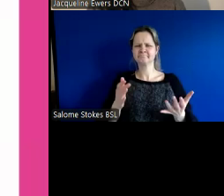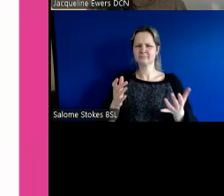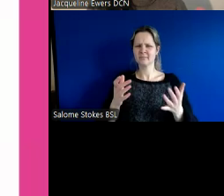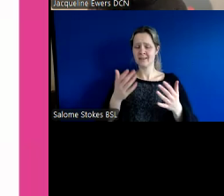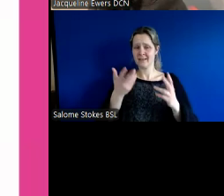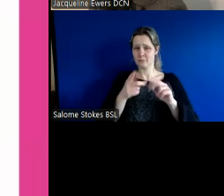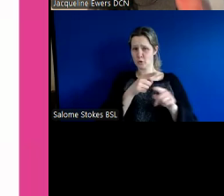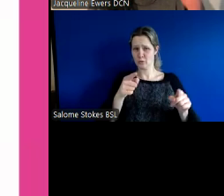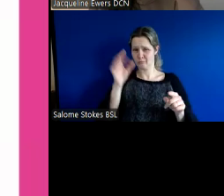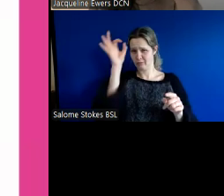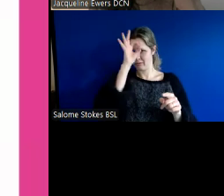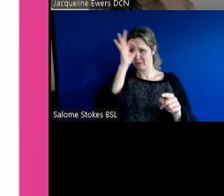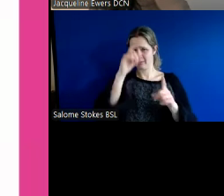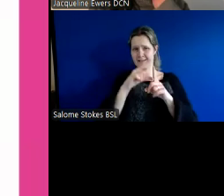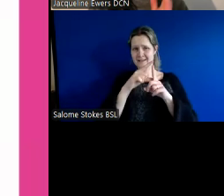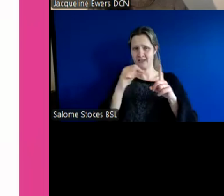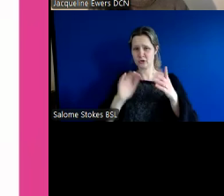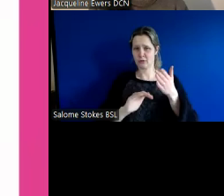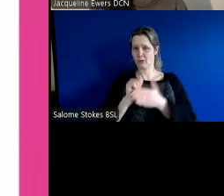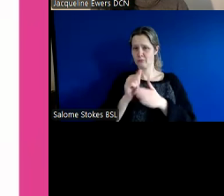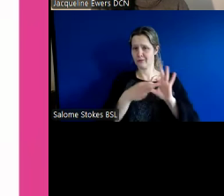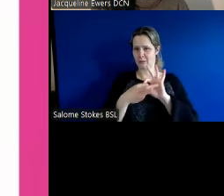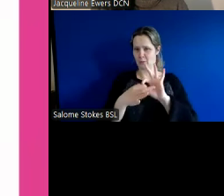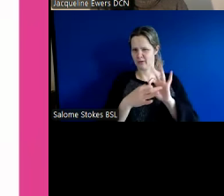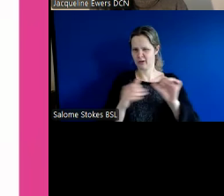we just want to briefly talk about the Digital Culture Network.